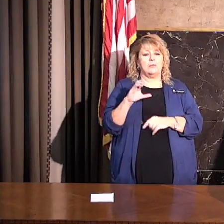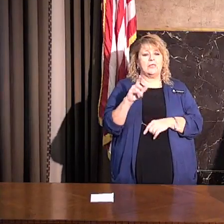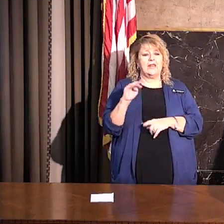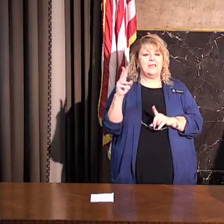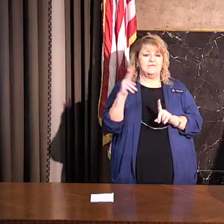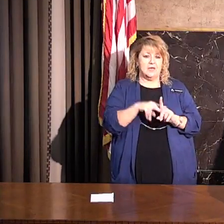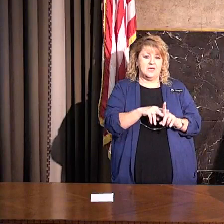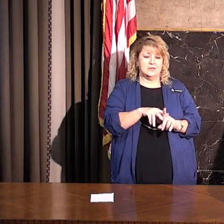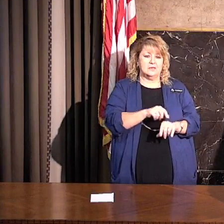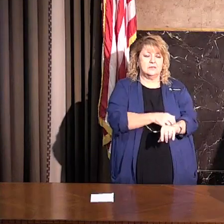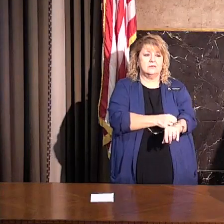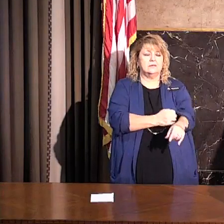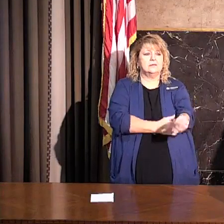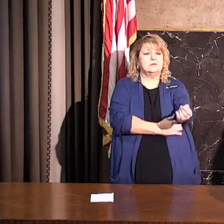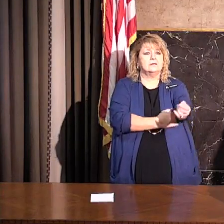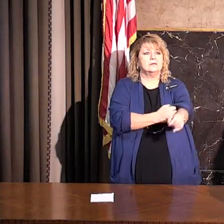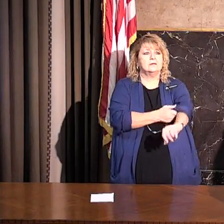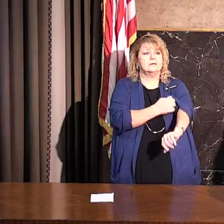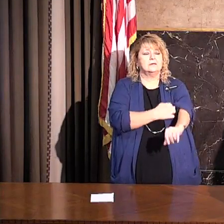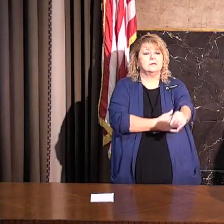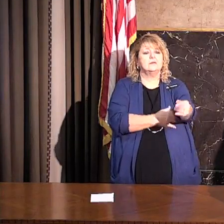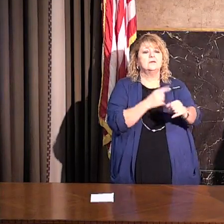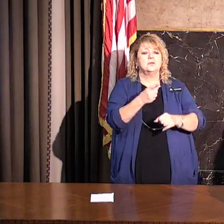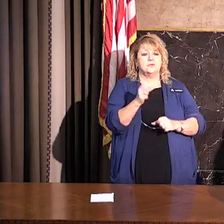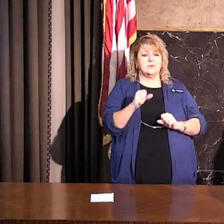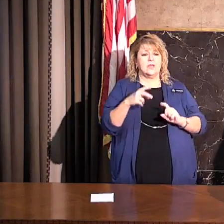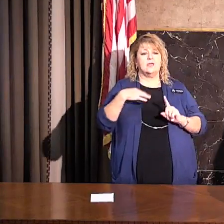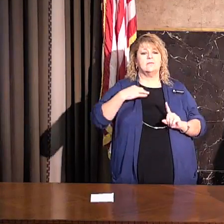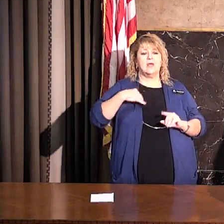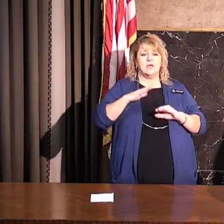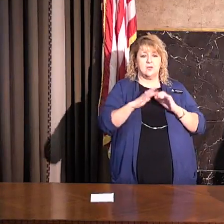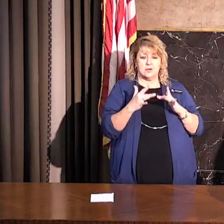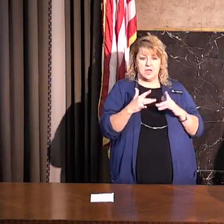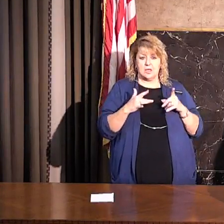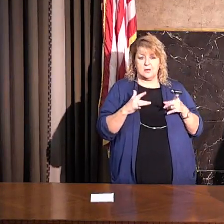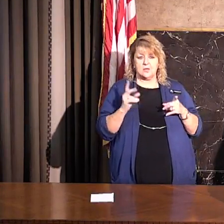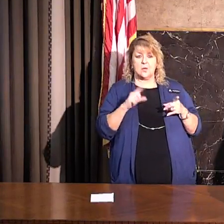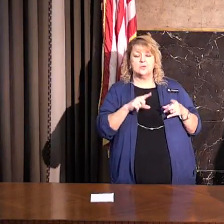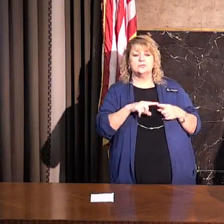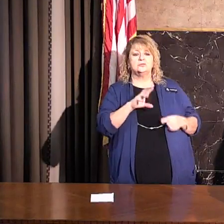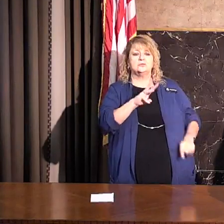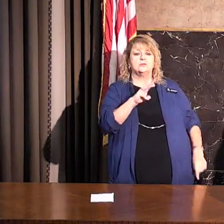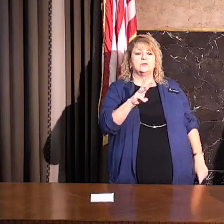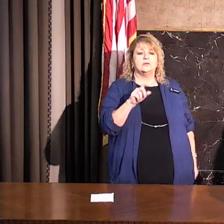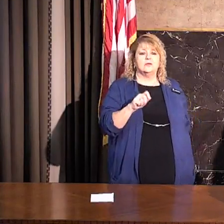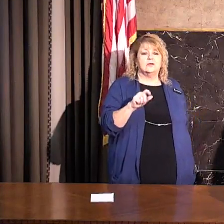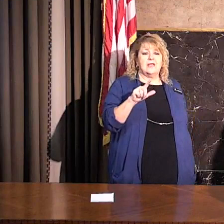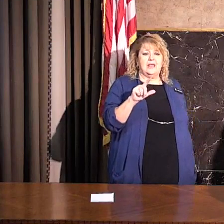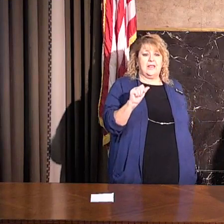date uh after hurricane Ida. Uh